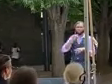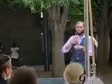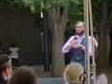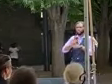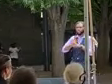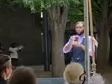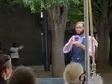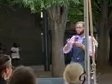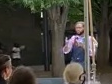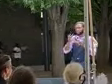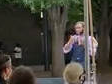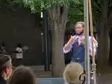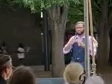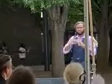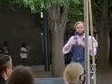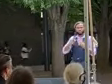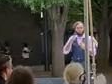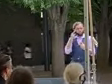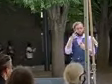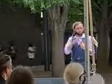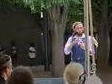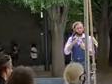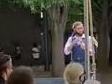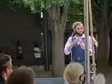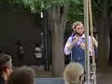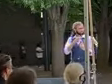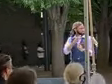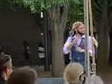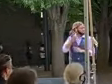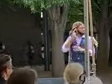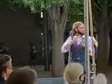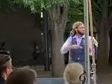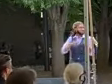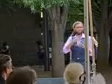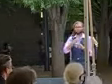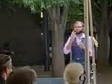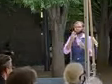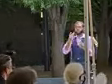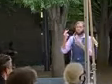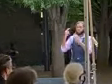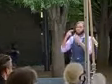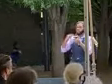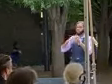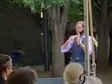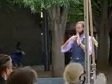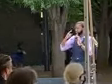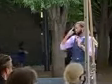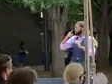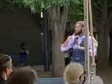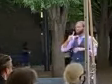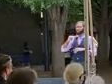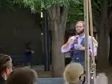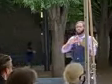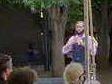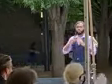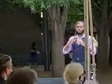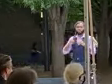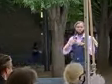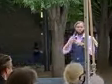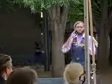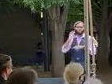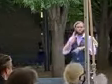but you understand what this Memorial means to the disability community and to our nation. So thank you.